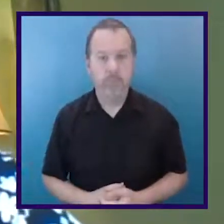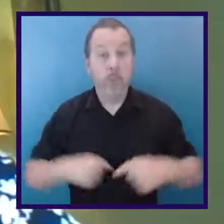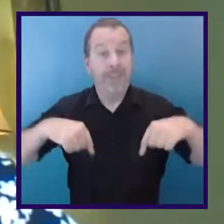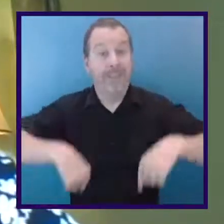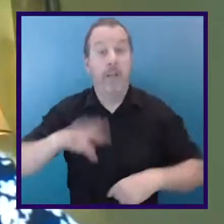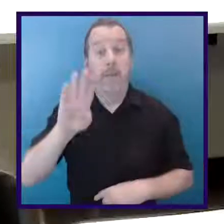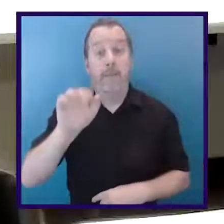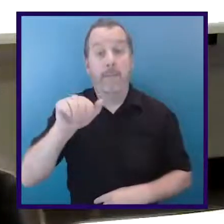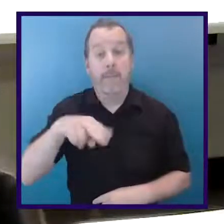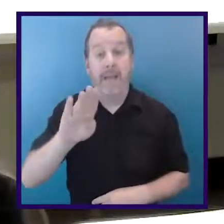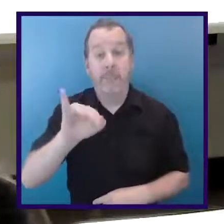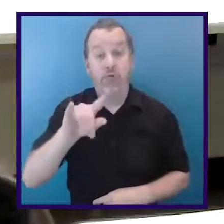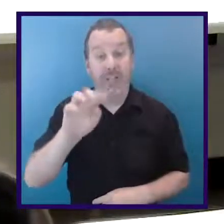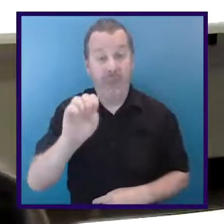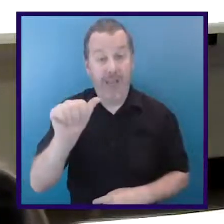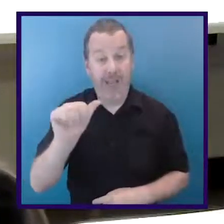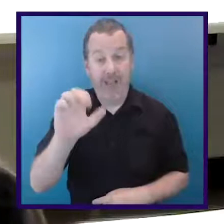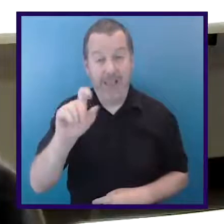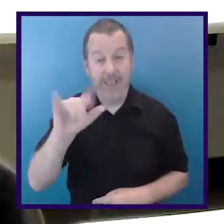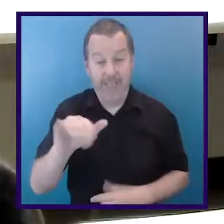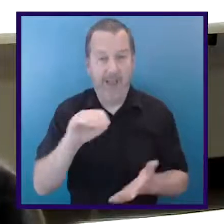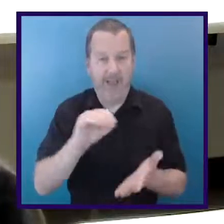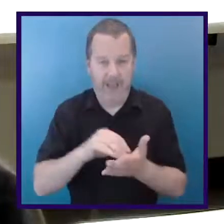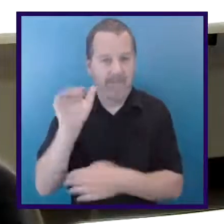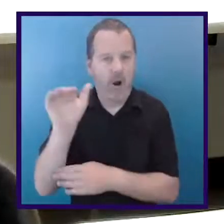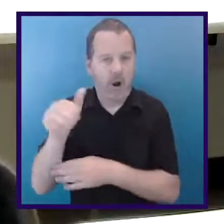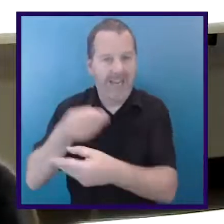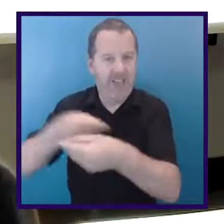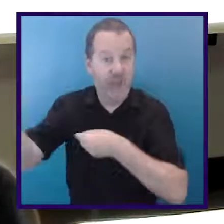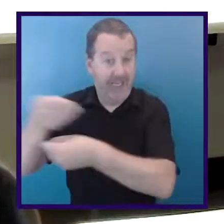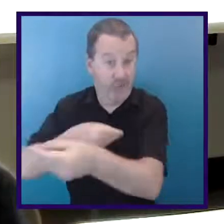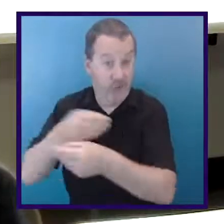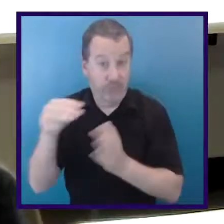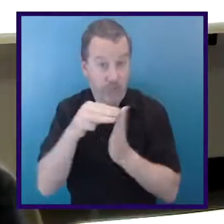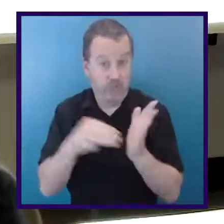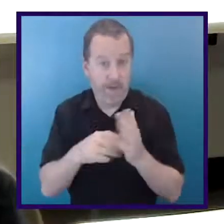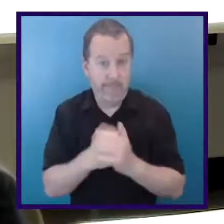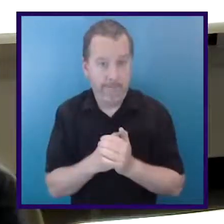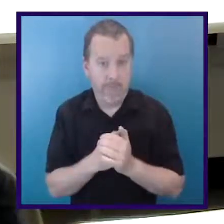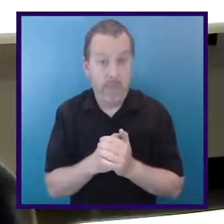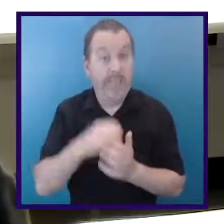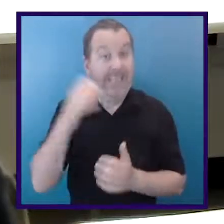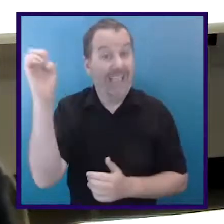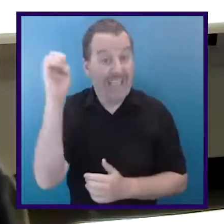Well I'm here in Banbridge Academy we have our foreign exchange programme, and English